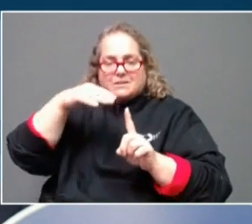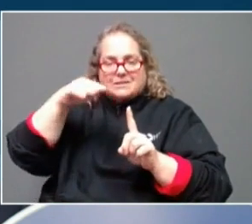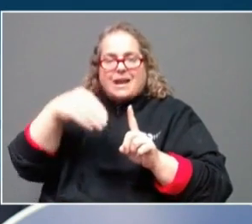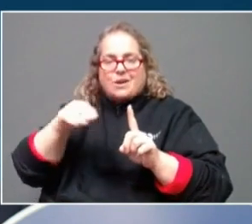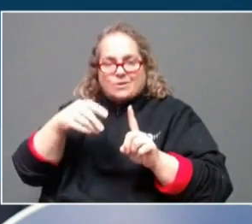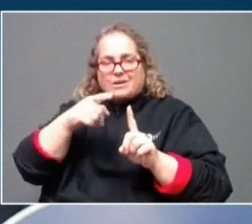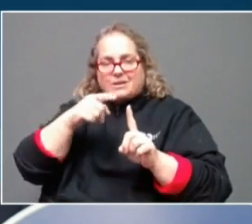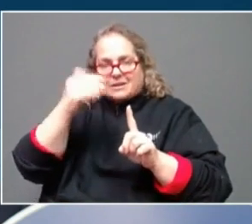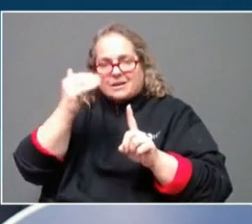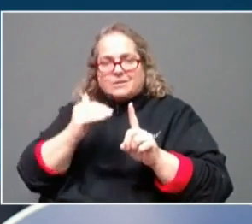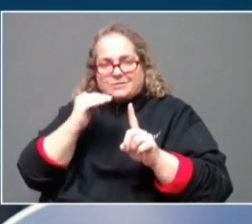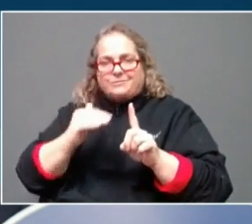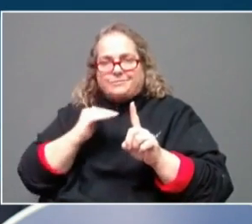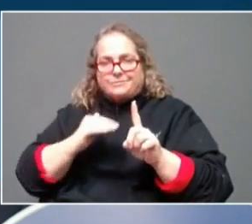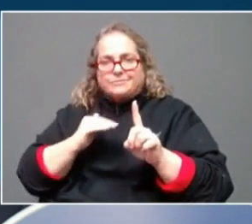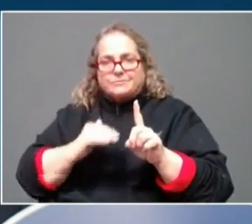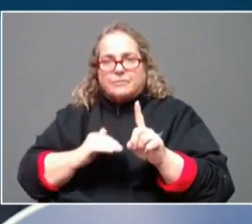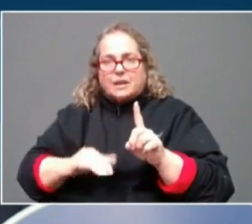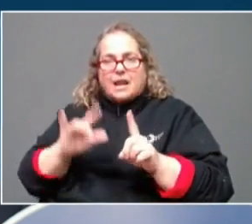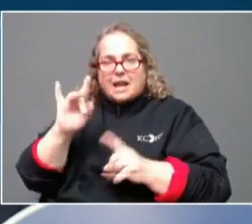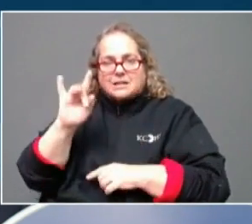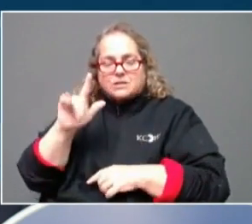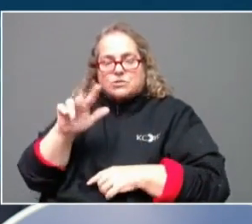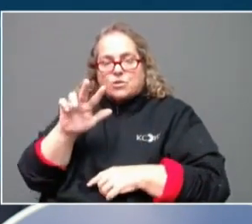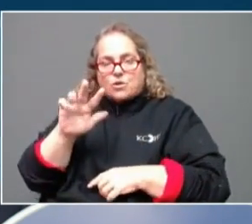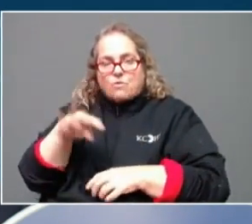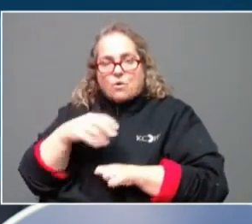year olds, they've increased by 1% since the last time we showed this. So